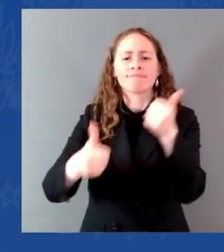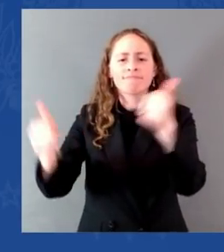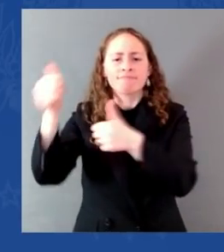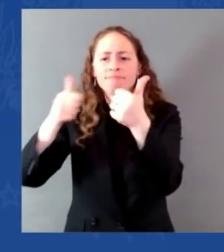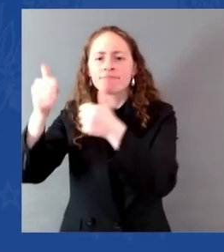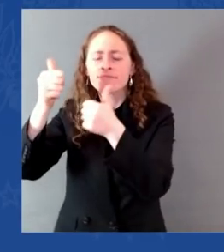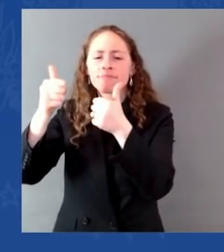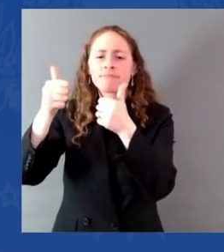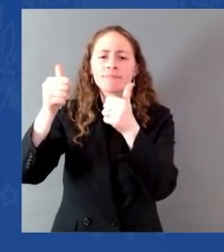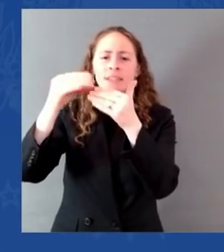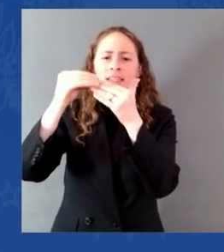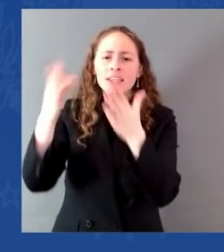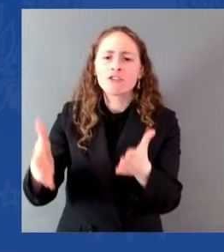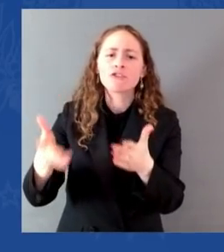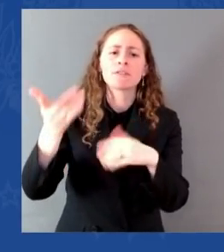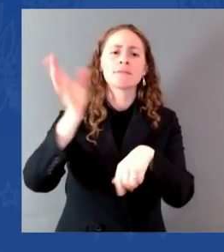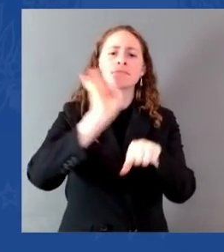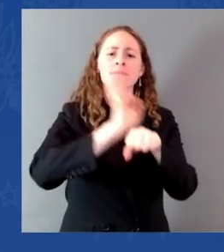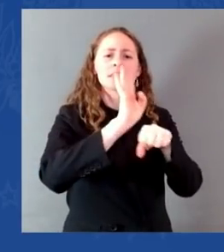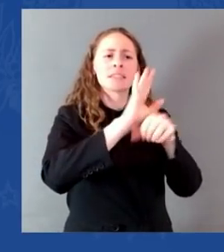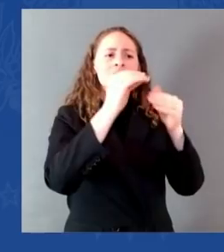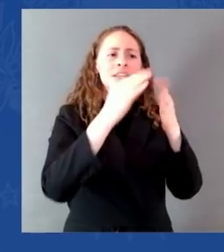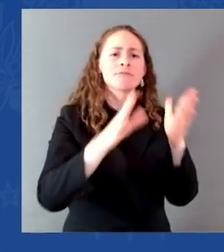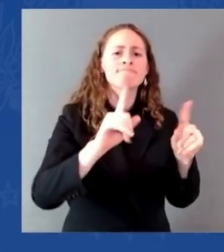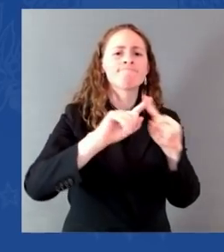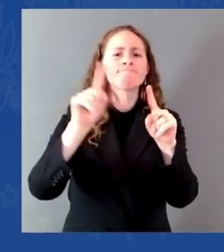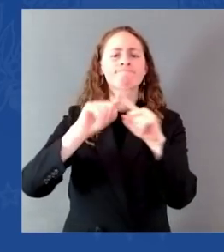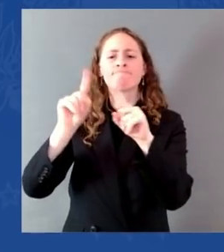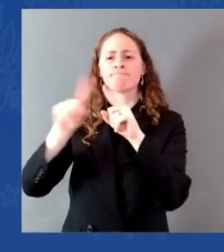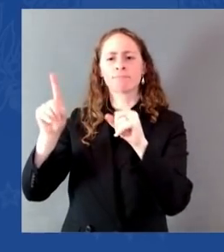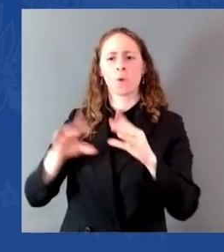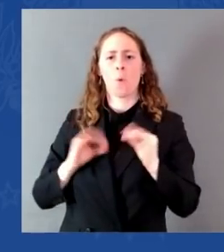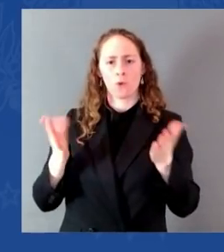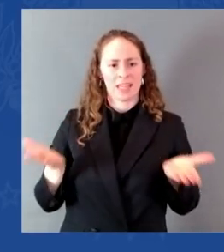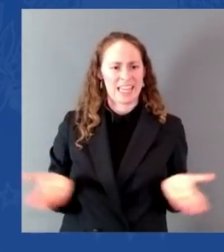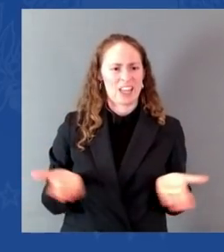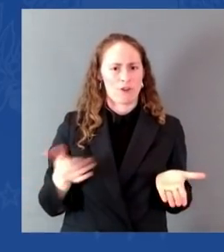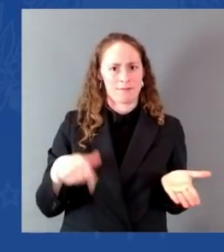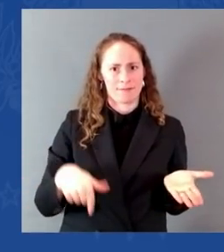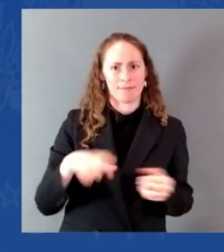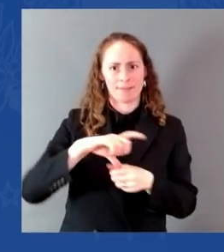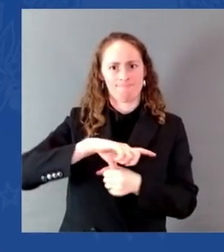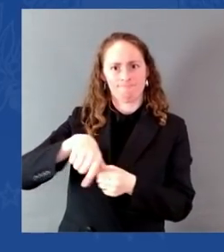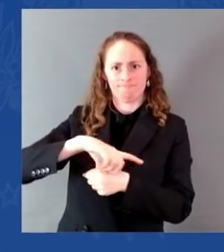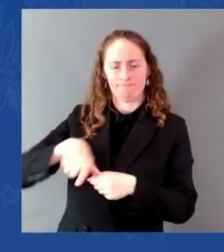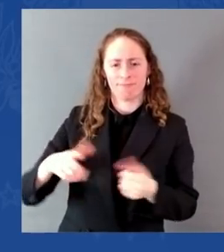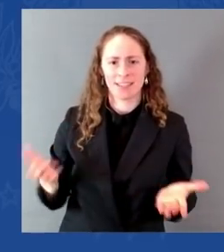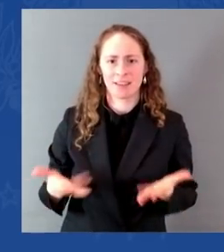You know, I mean this guy has done it all. I thought maybe I could make it in the pros, but look what happened.